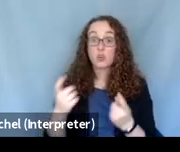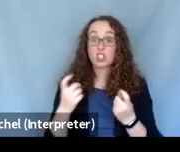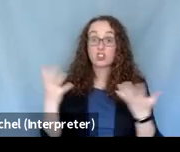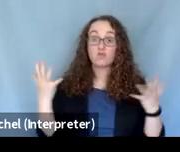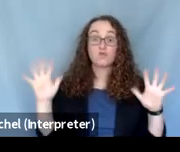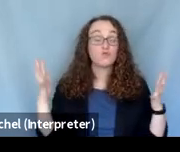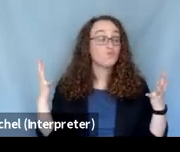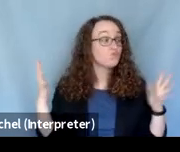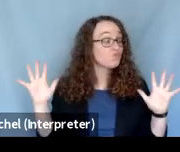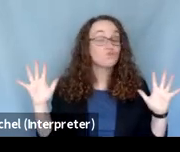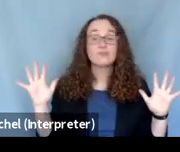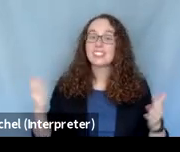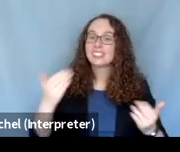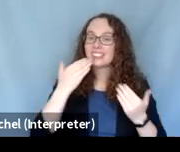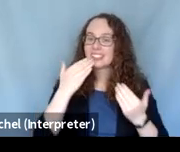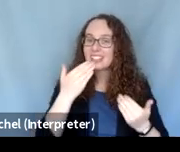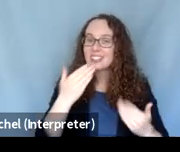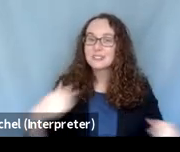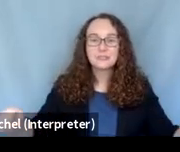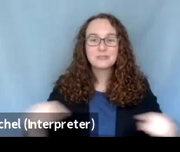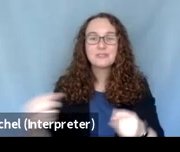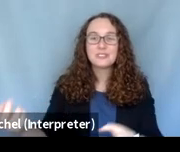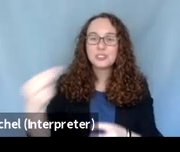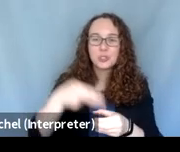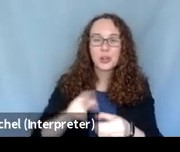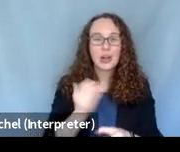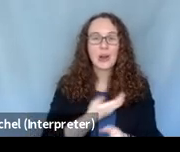thank you very much for joining us in our presentation.